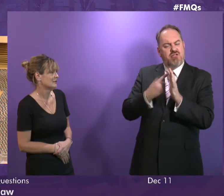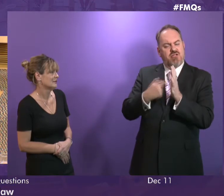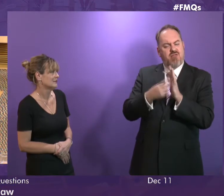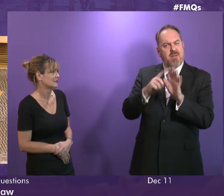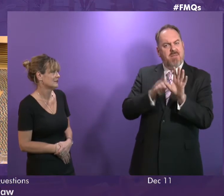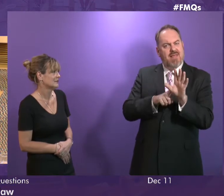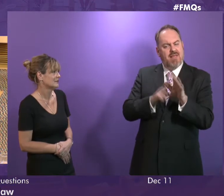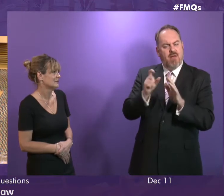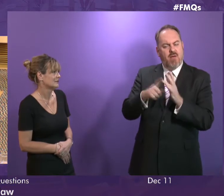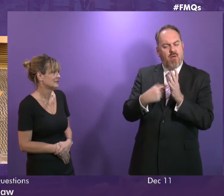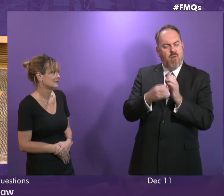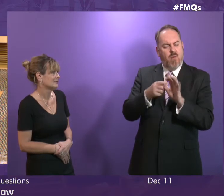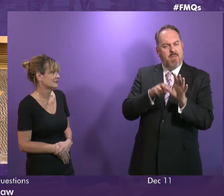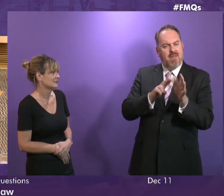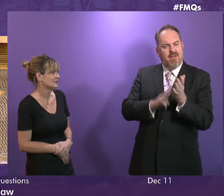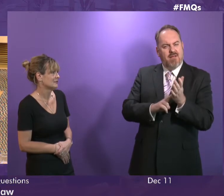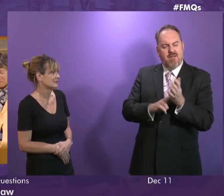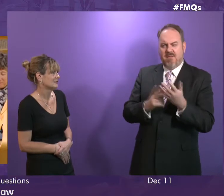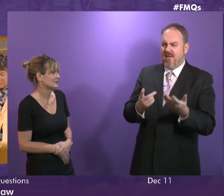Last night, Nicola Sturgeon said that she did not think that Labour’s spending plans